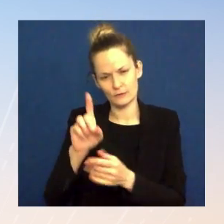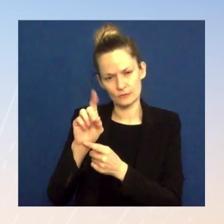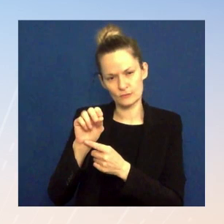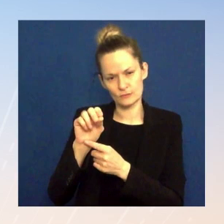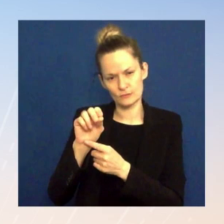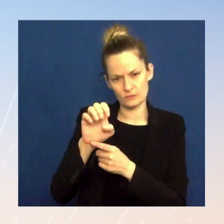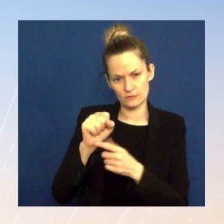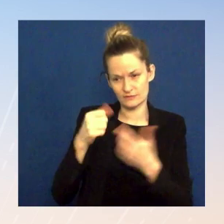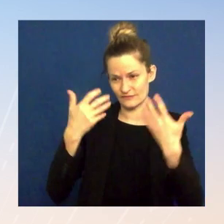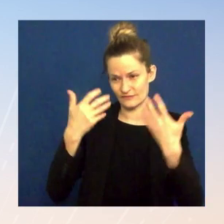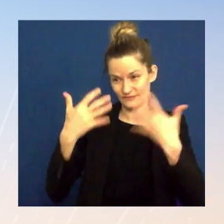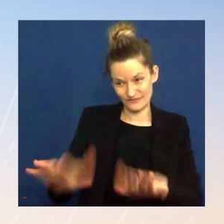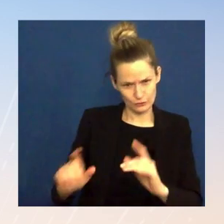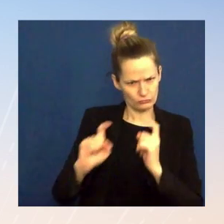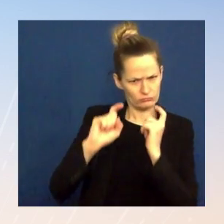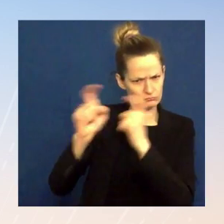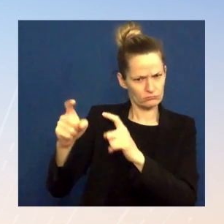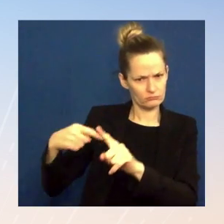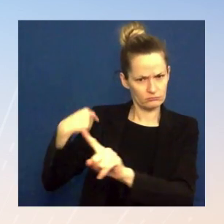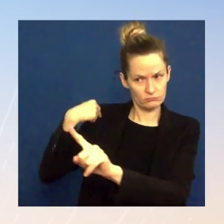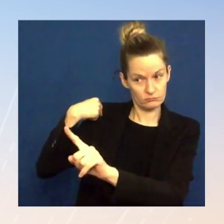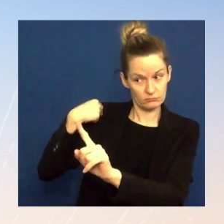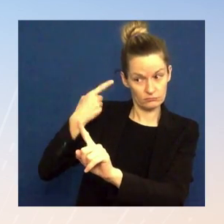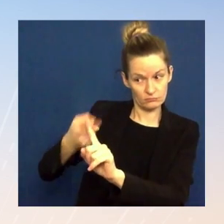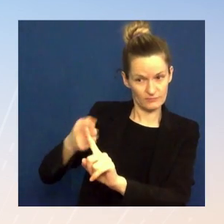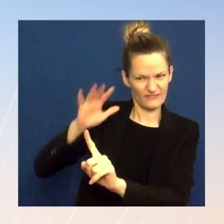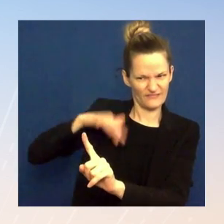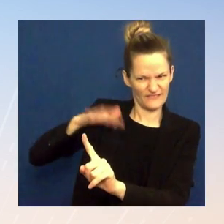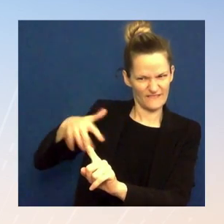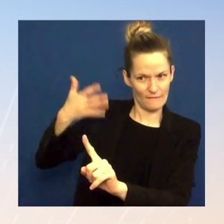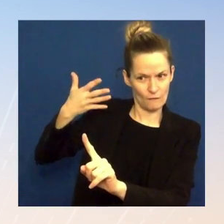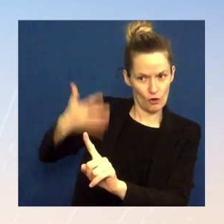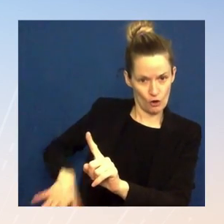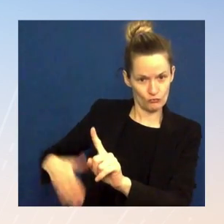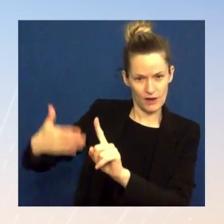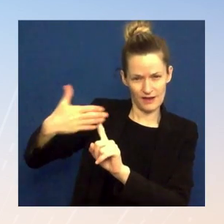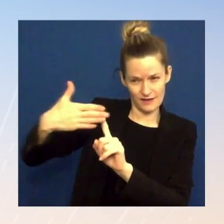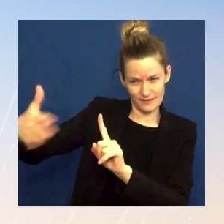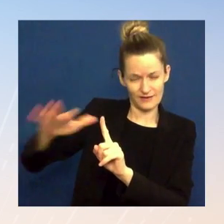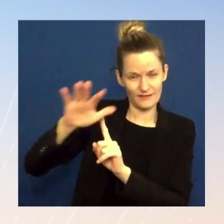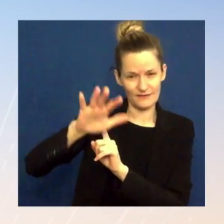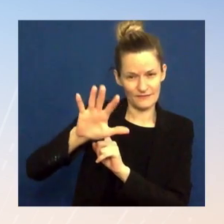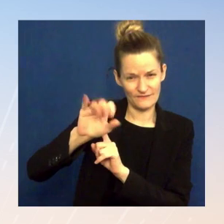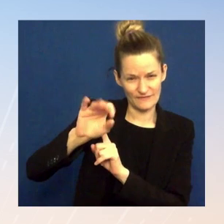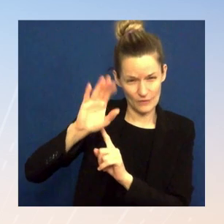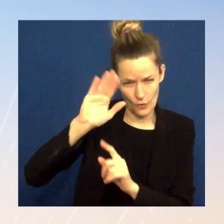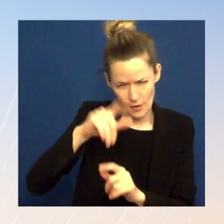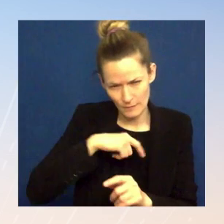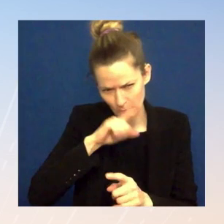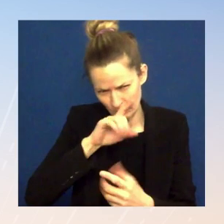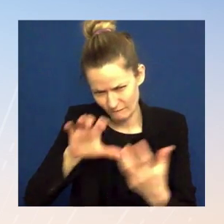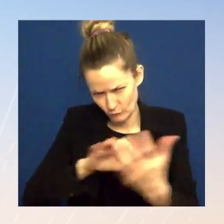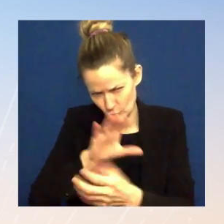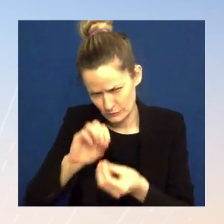if you're all keeping track of the -- of the numbers here -- that we have shipped to Africa to date, the 17 million doses of Johnson & Johnson